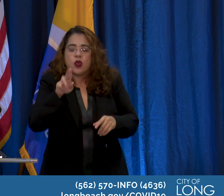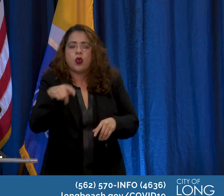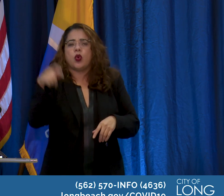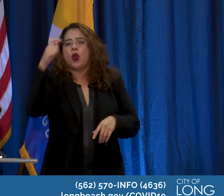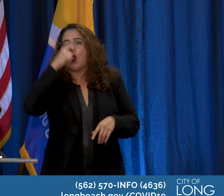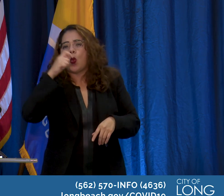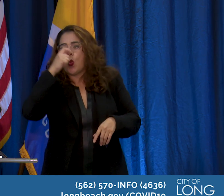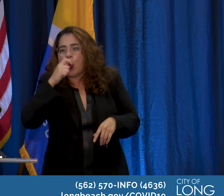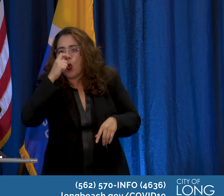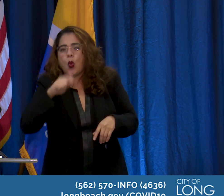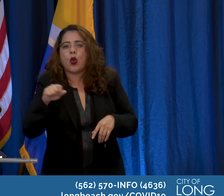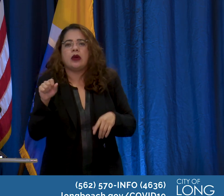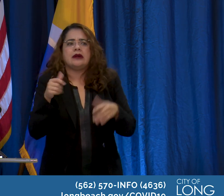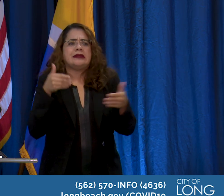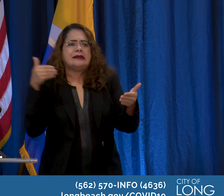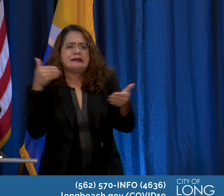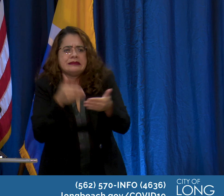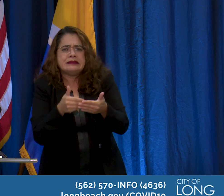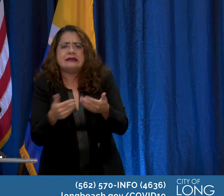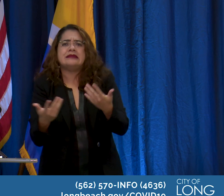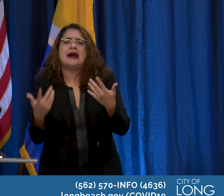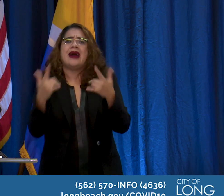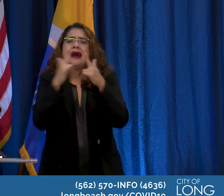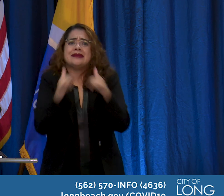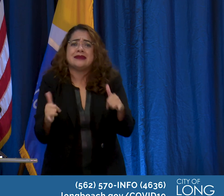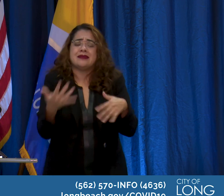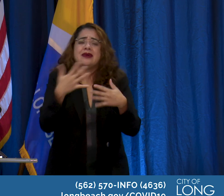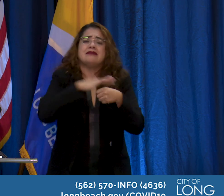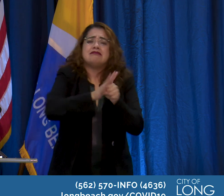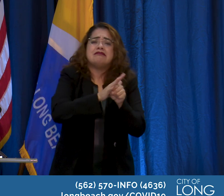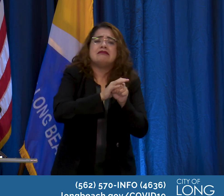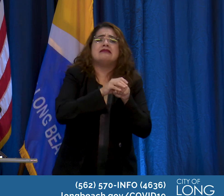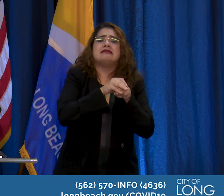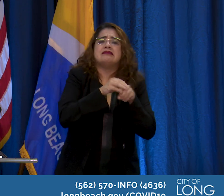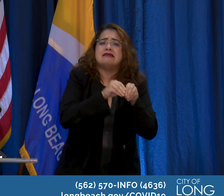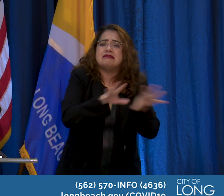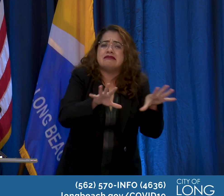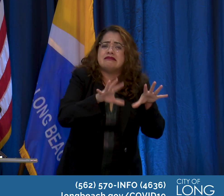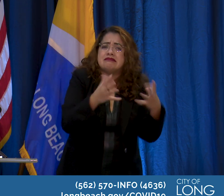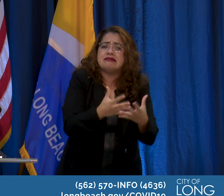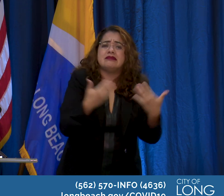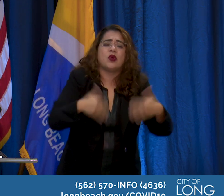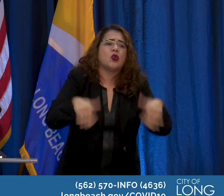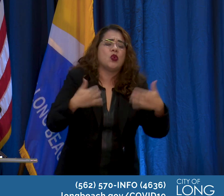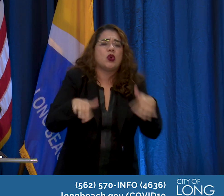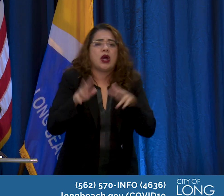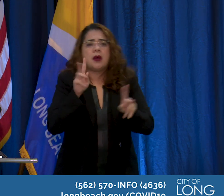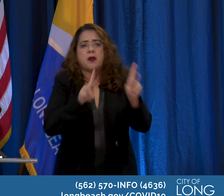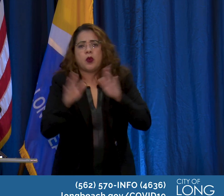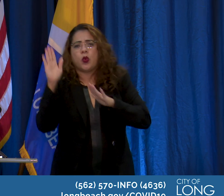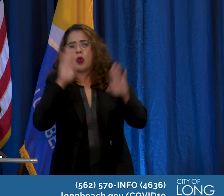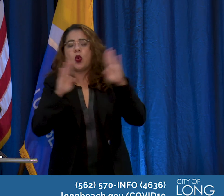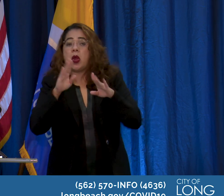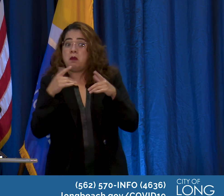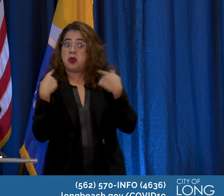So we're very hopeful that that doesn't happen and we can get through this season without